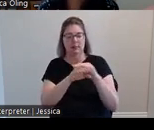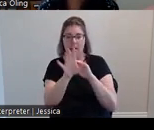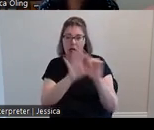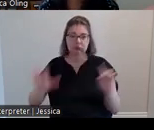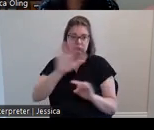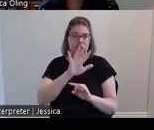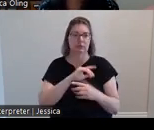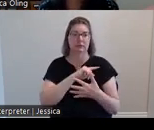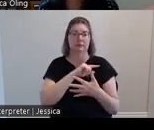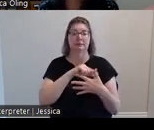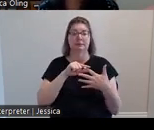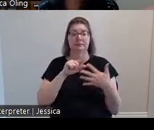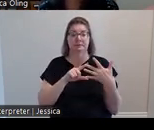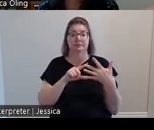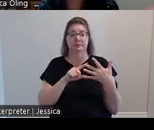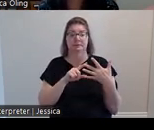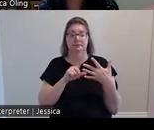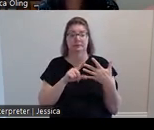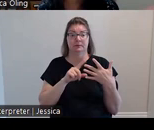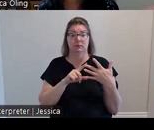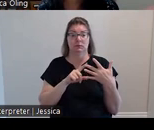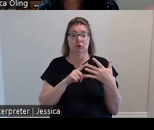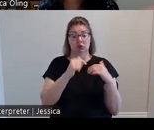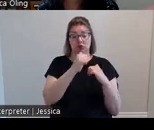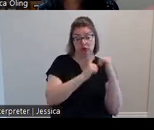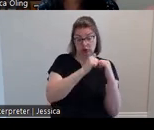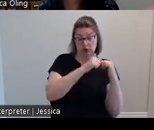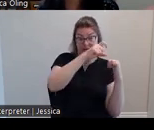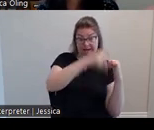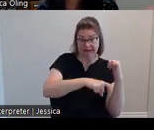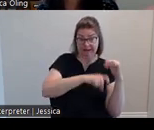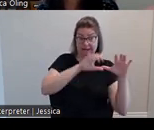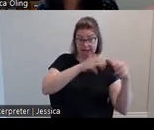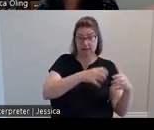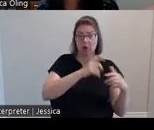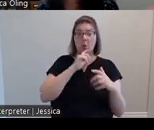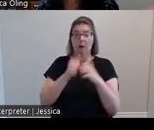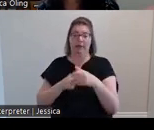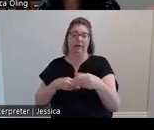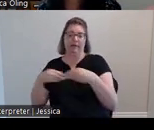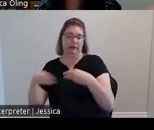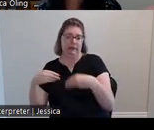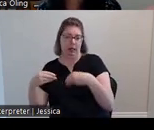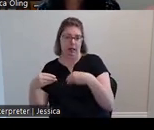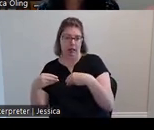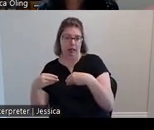How can we, uh, balance the structure of the cohort with flexibility and limit the lows?